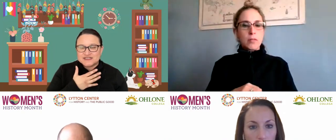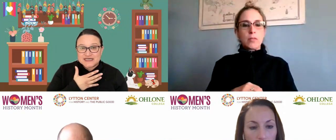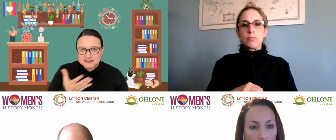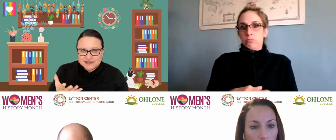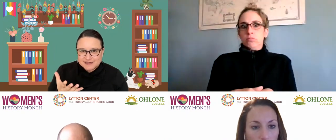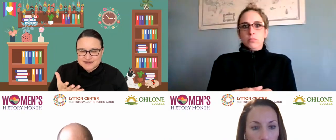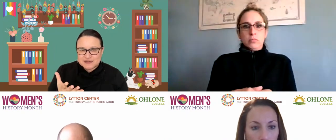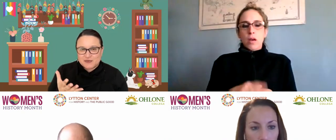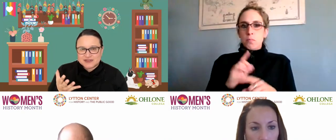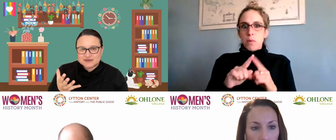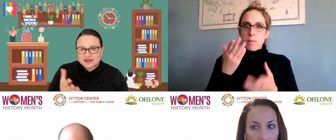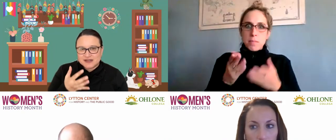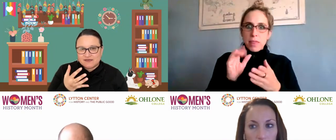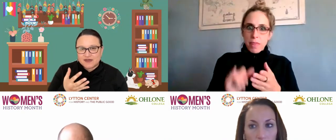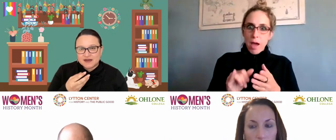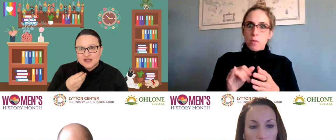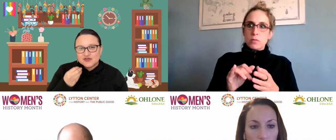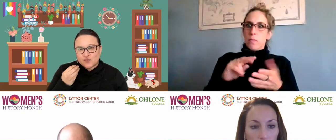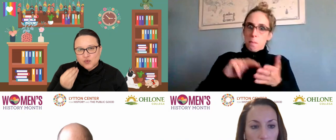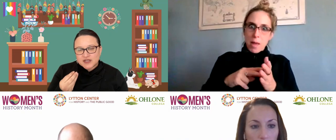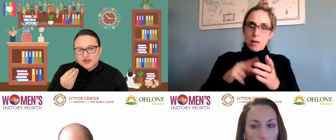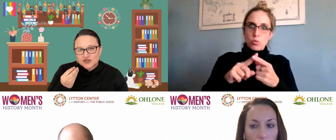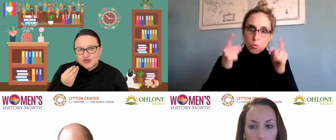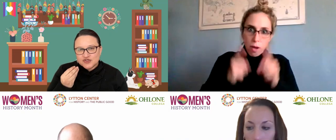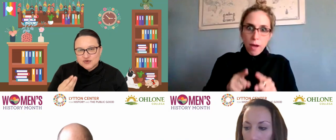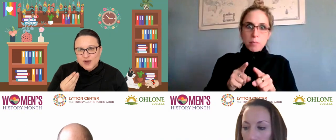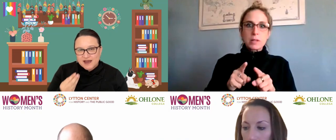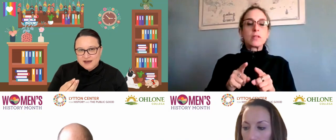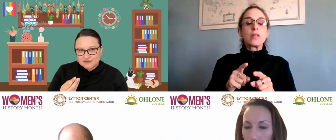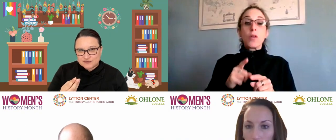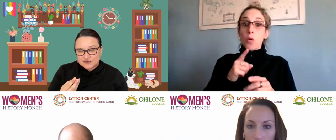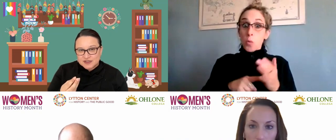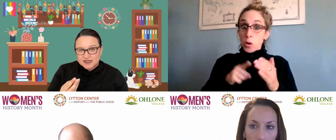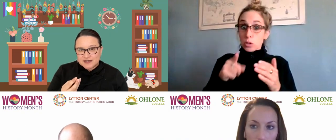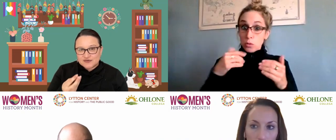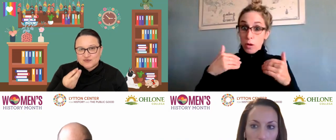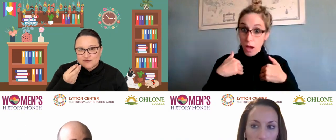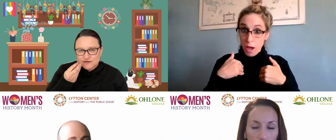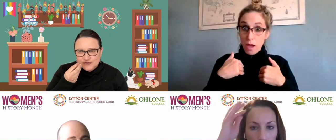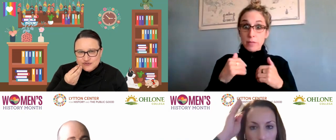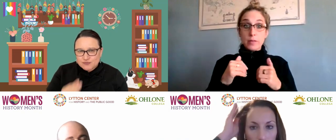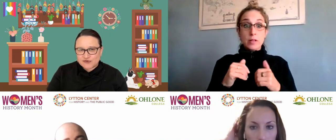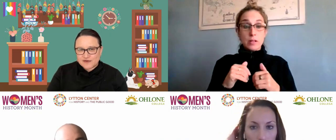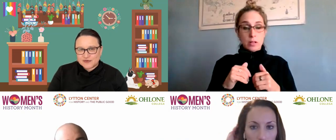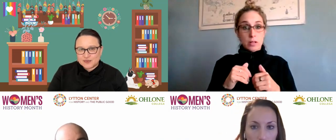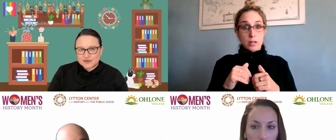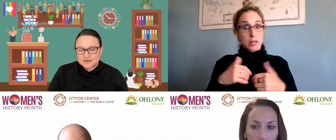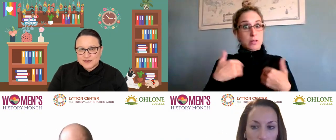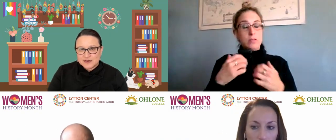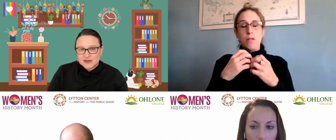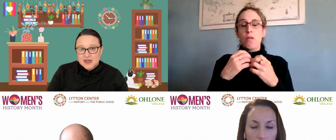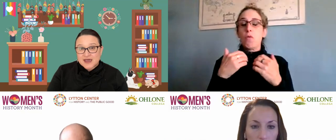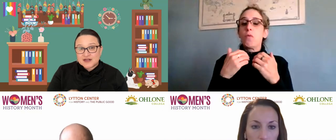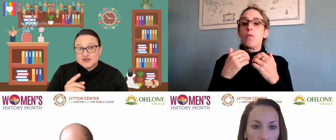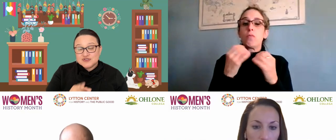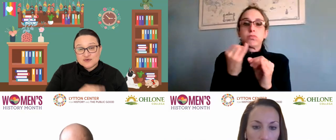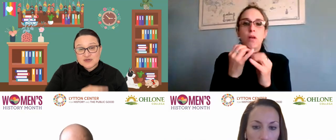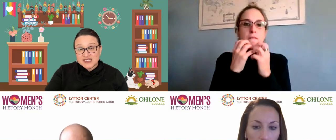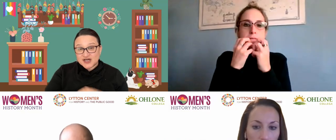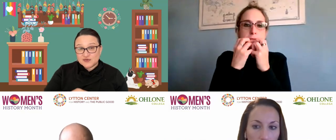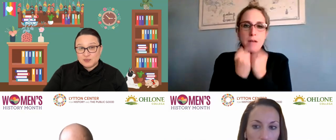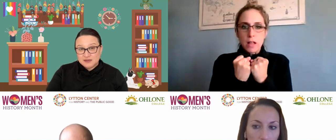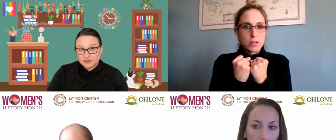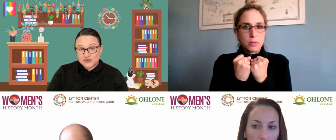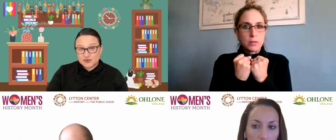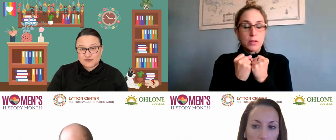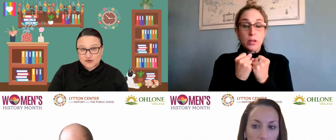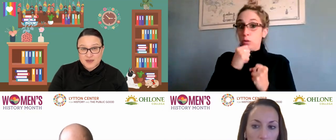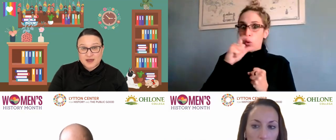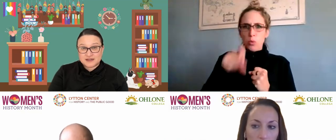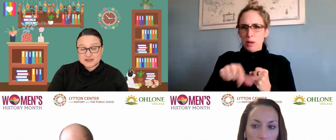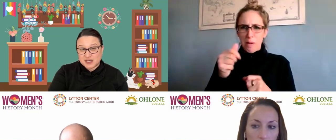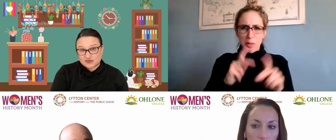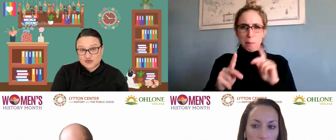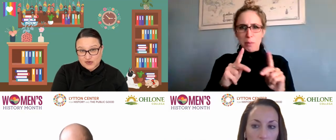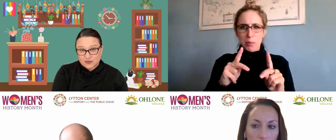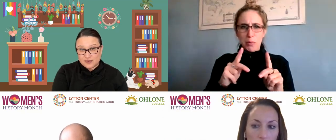Aurora Chang: destiny in some ways, in that what you have is super valuable and you don't need other people to affirm that to make it so.